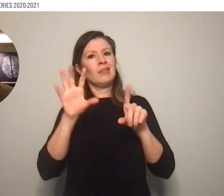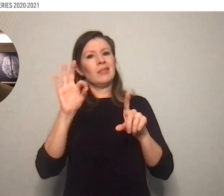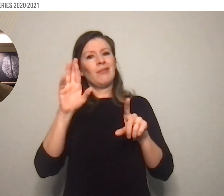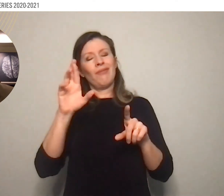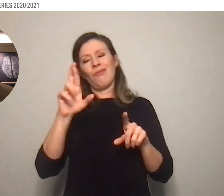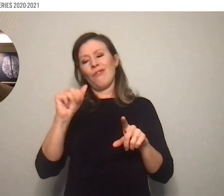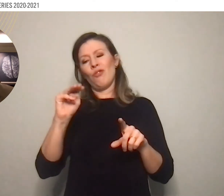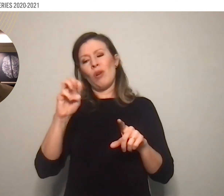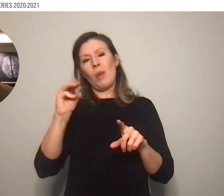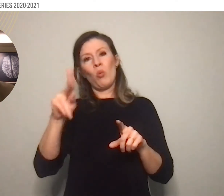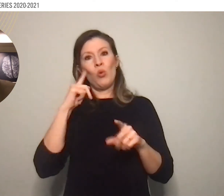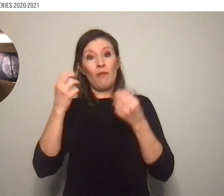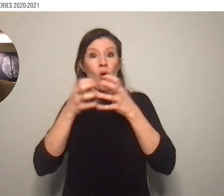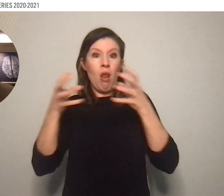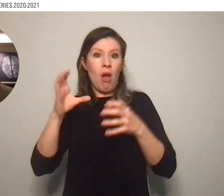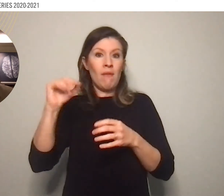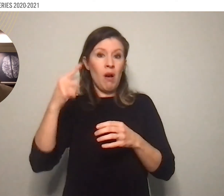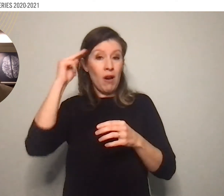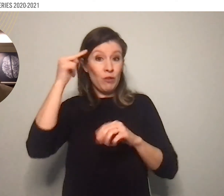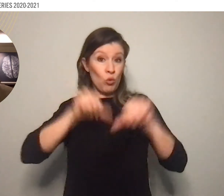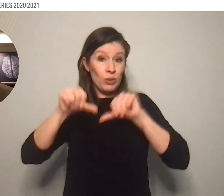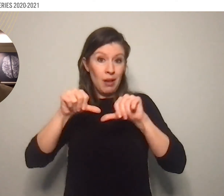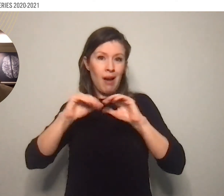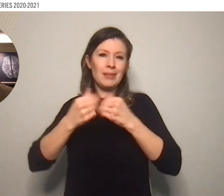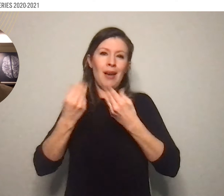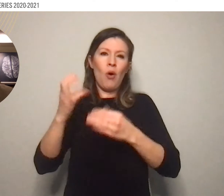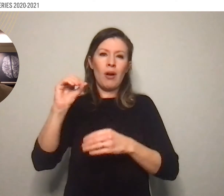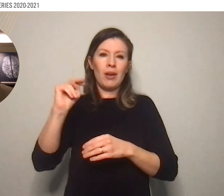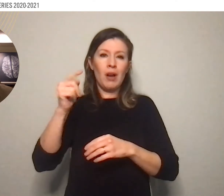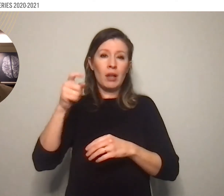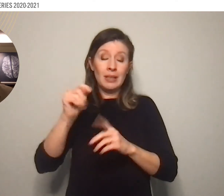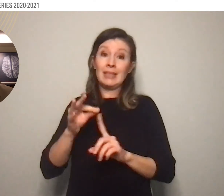work is is often contextualized. Particularly in our studies of, of brain development.